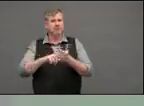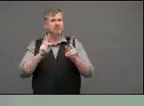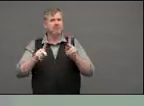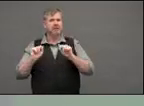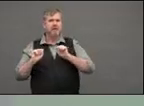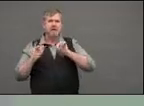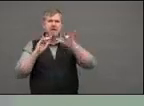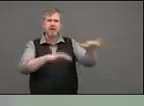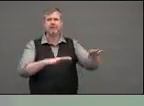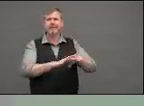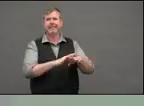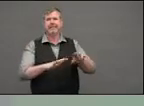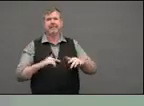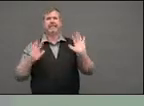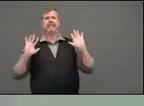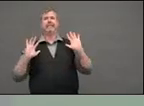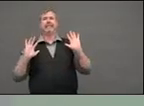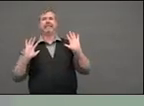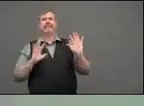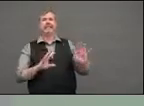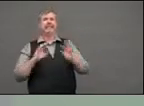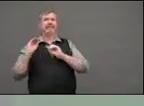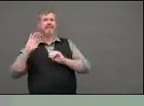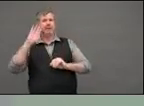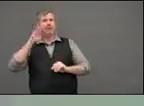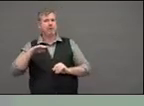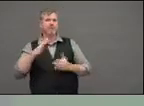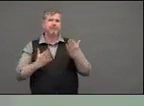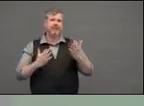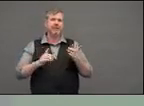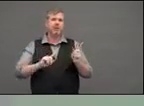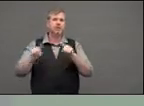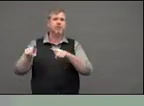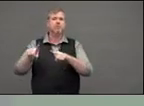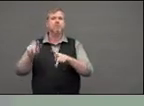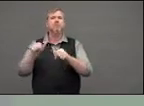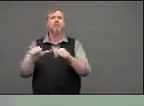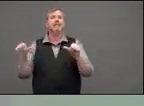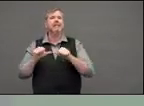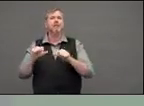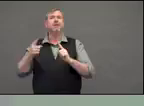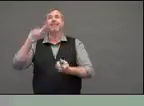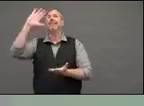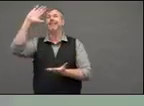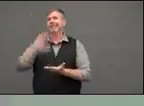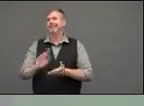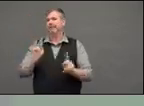else where it's a little bit more isolated you know but emphasis on the mass that's going to help us a lot